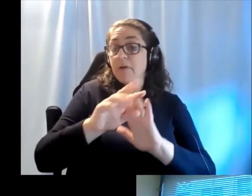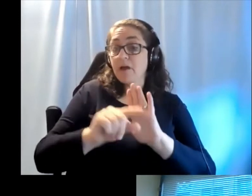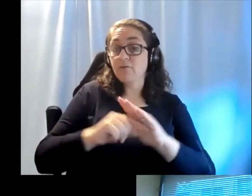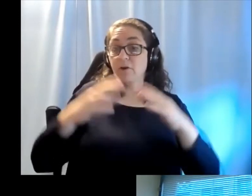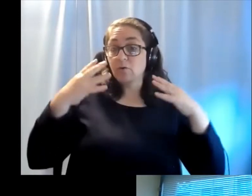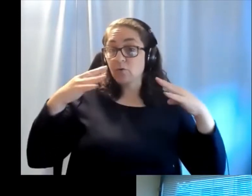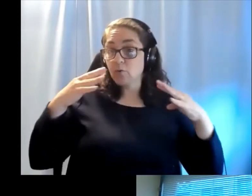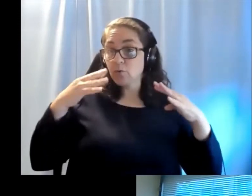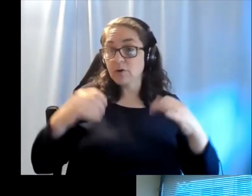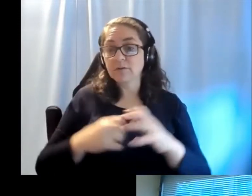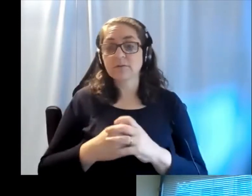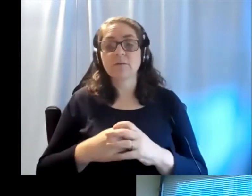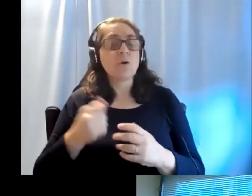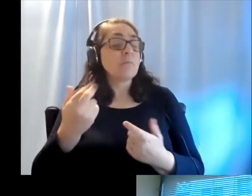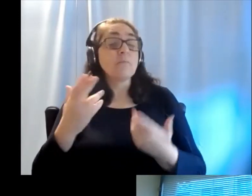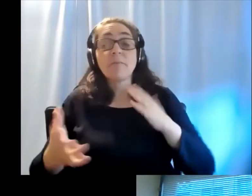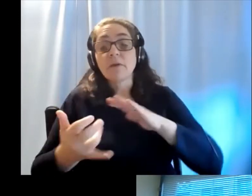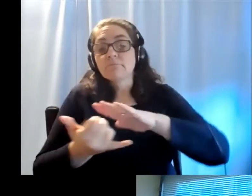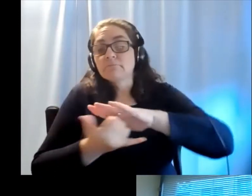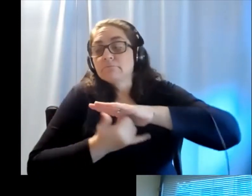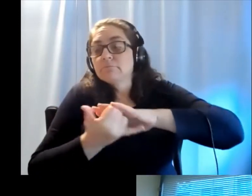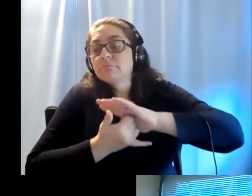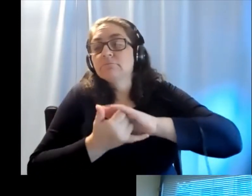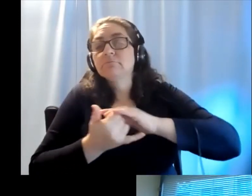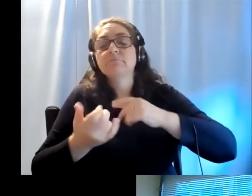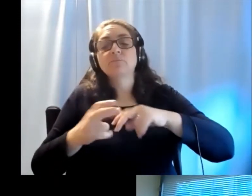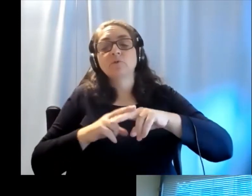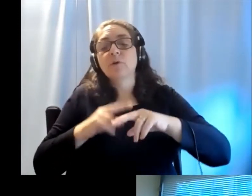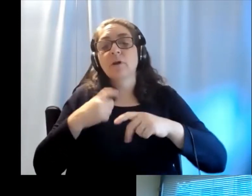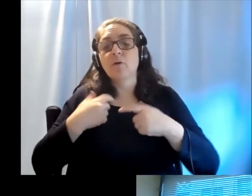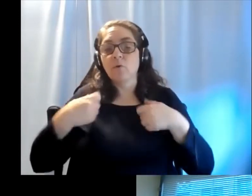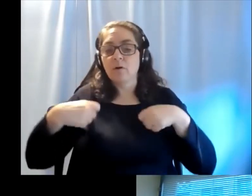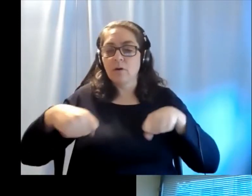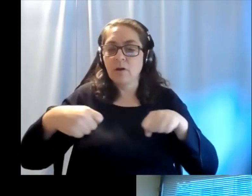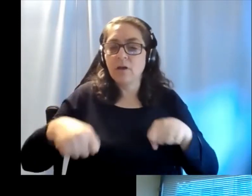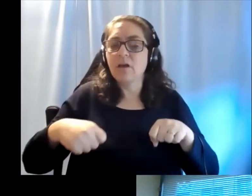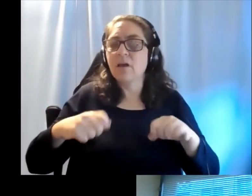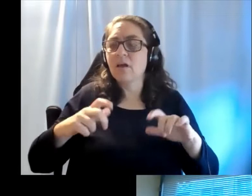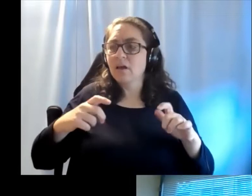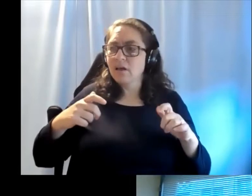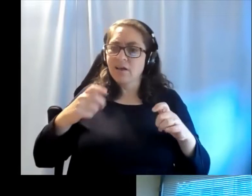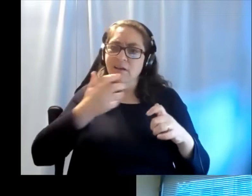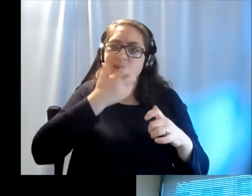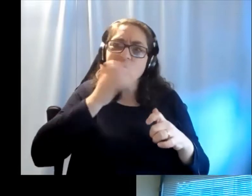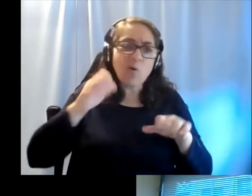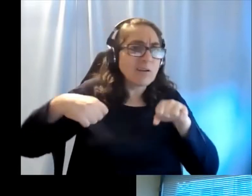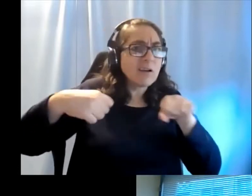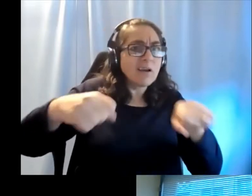loud environment, like mowing the lawn oftentimes, you may turn up the volume on your personal listening device.